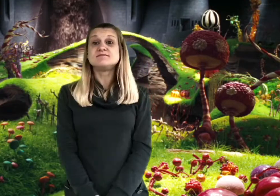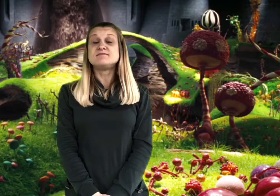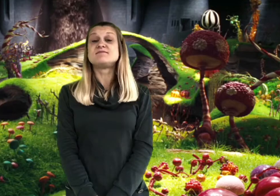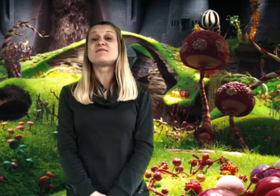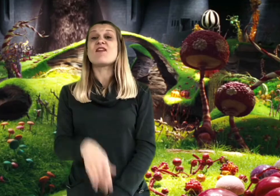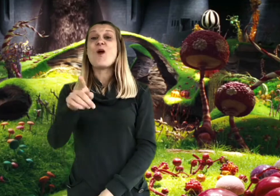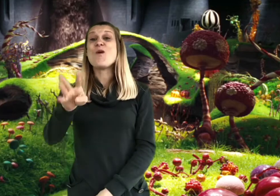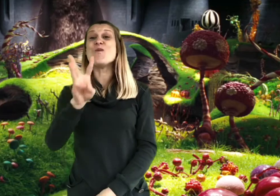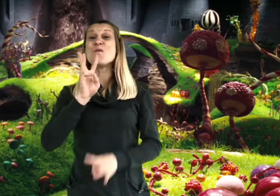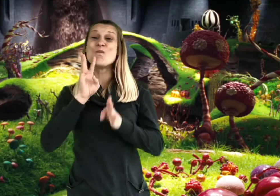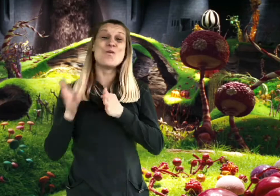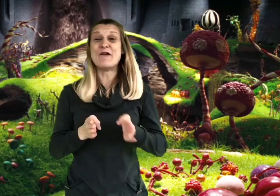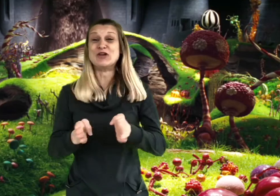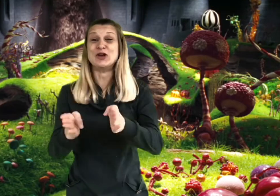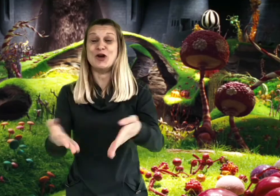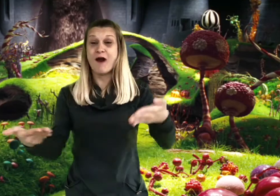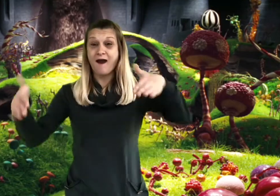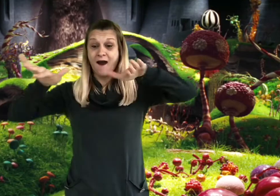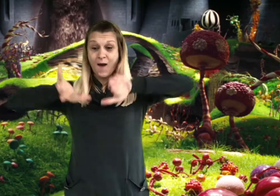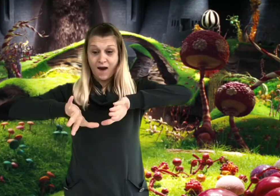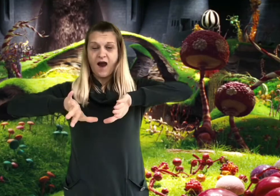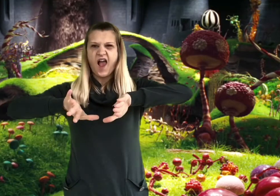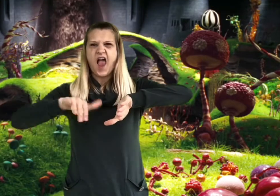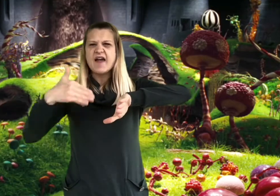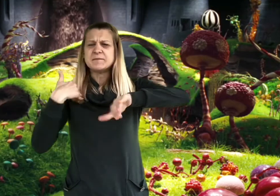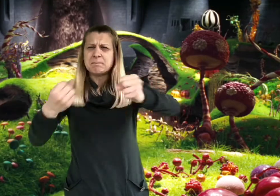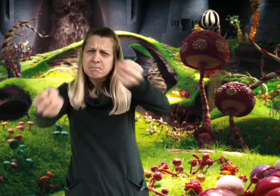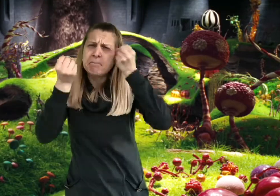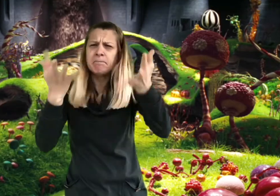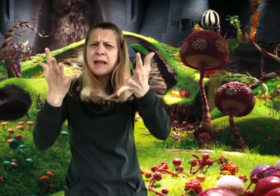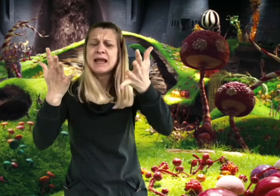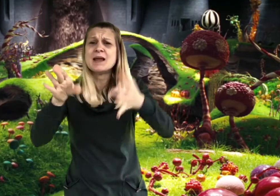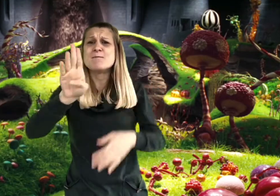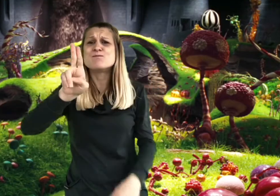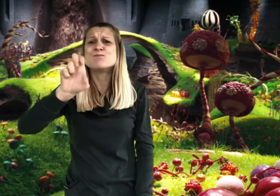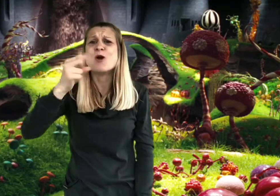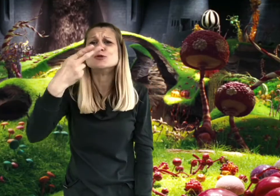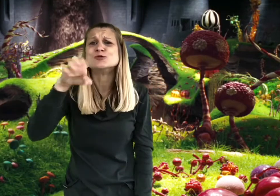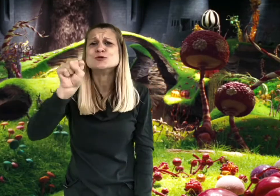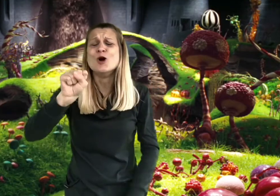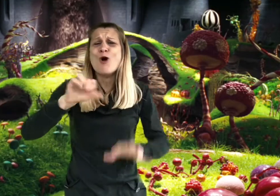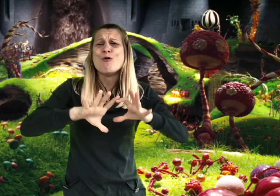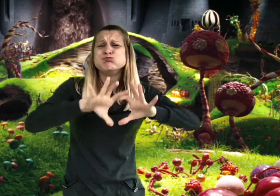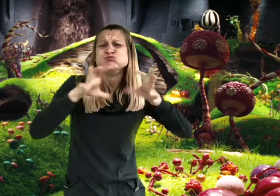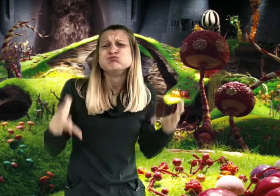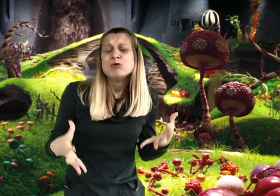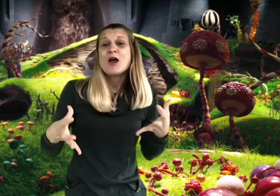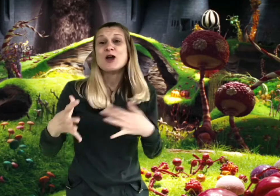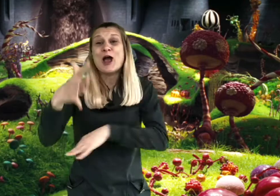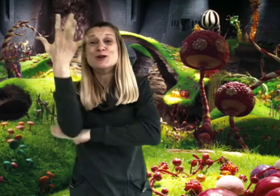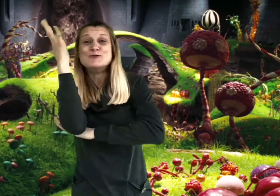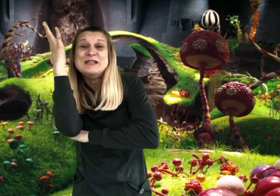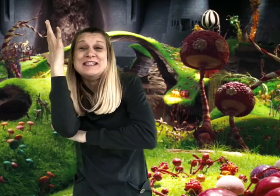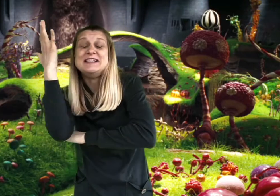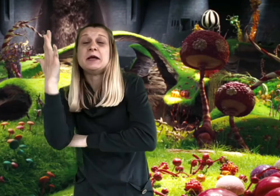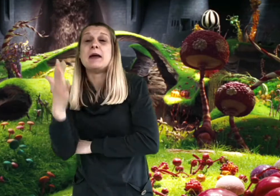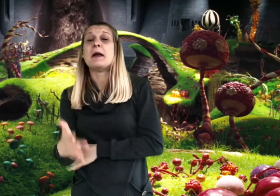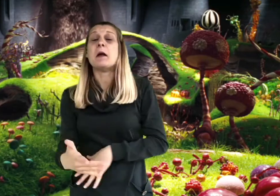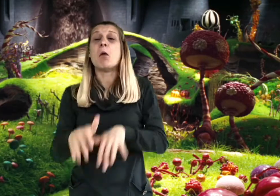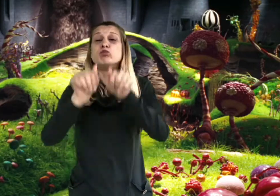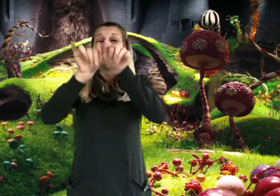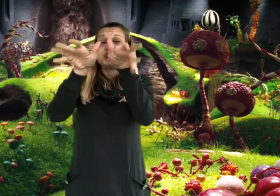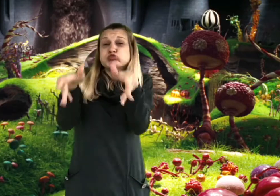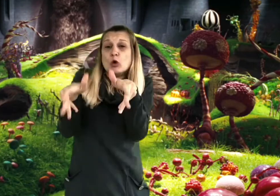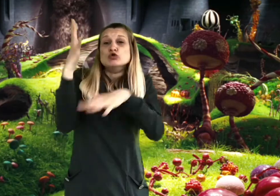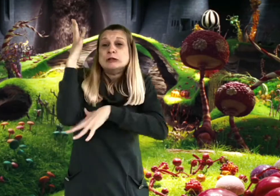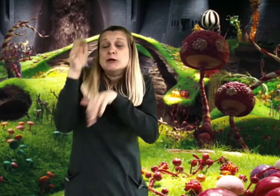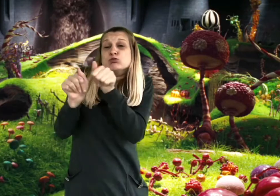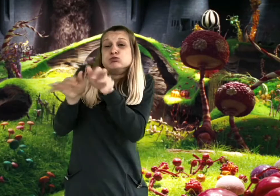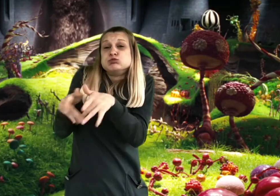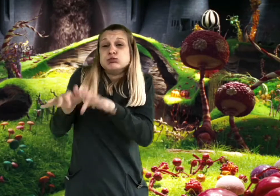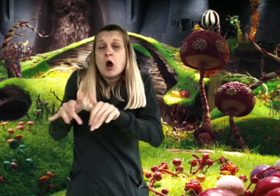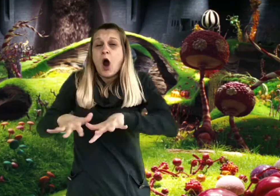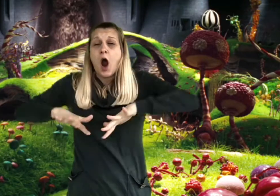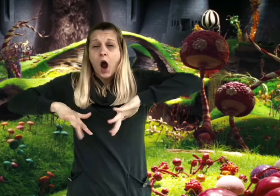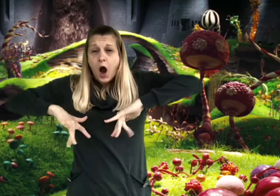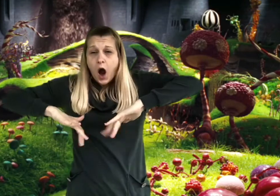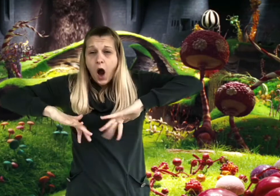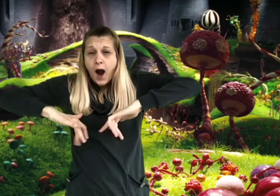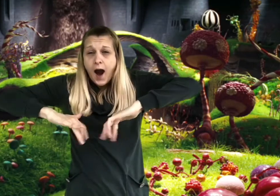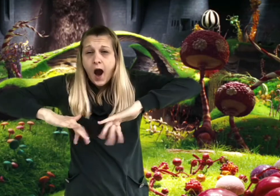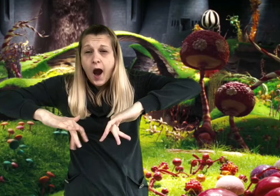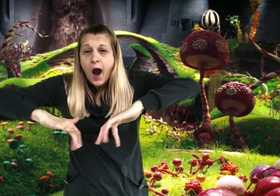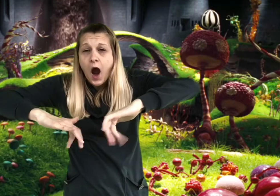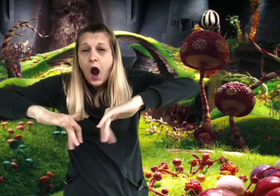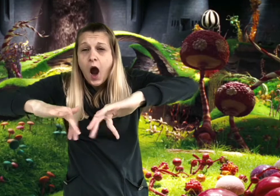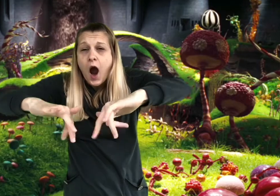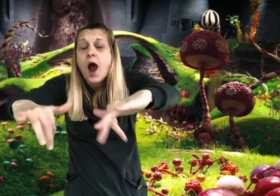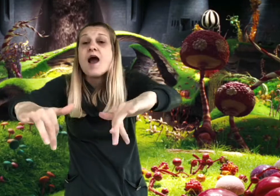Graceful trees and bushes were growing along the riverbanks — weeping willows and alders